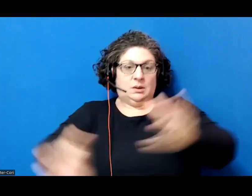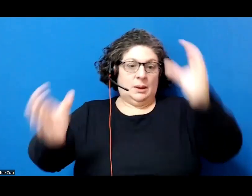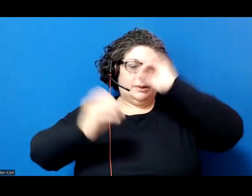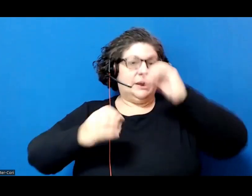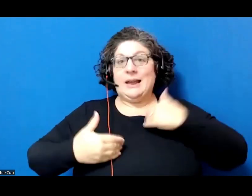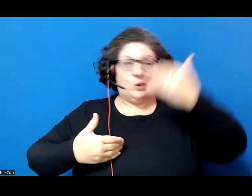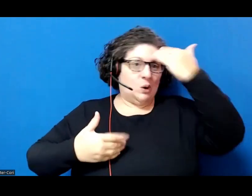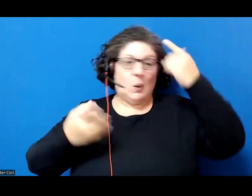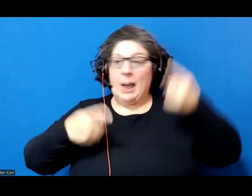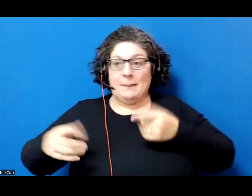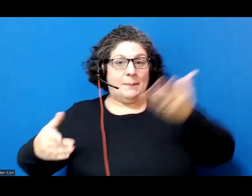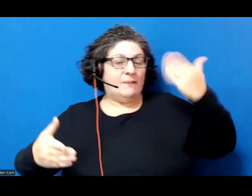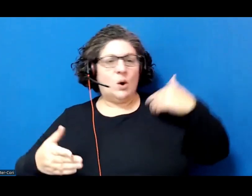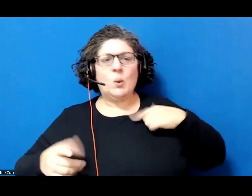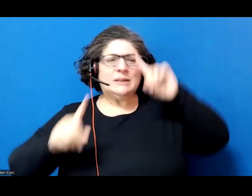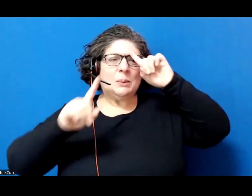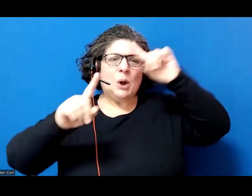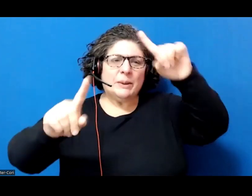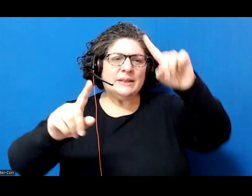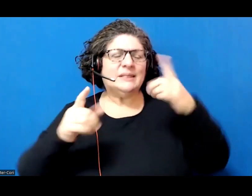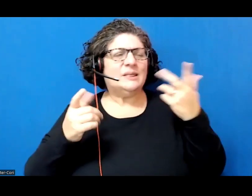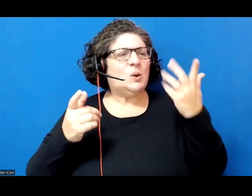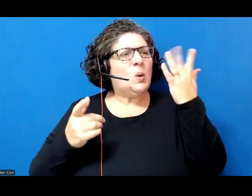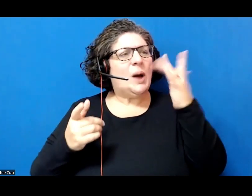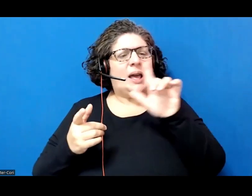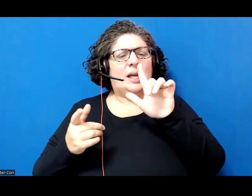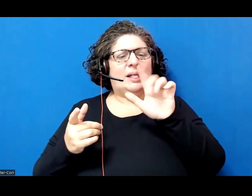And wondered what the purpose of it was? And if we might see it again?